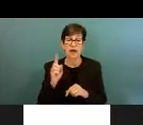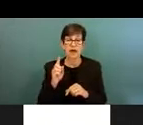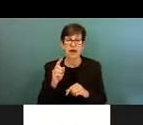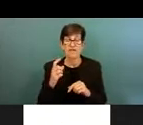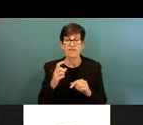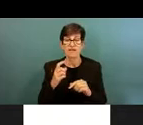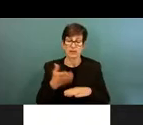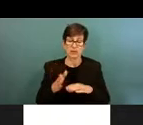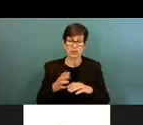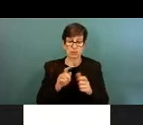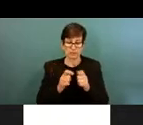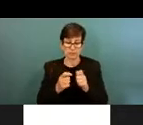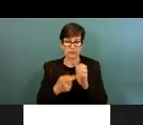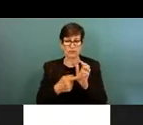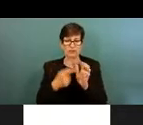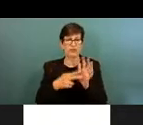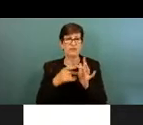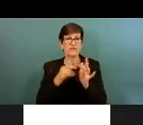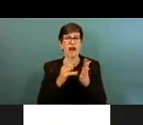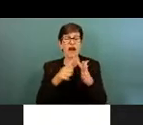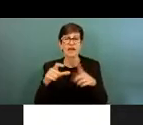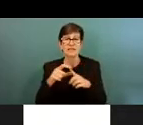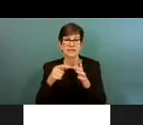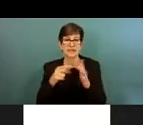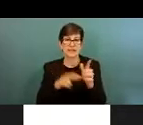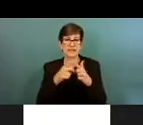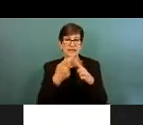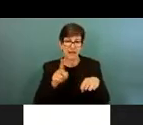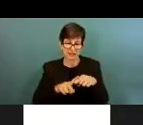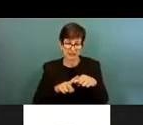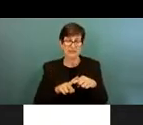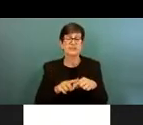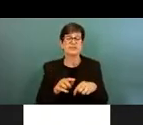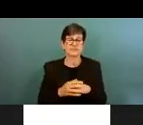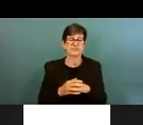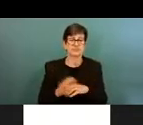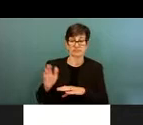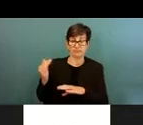we have changed some significant things about the way we do this. There are things that